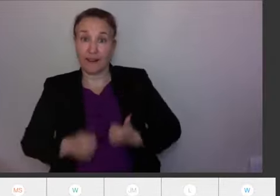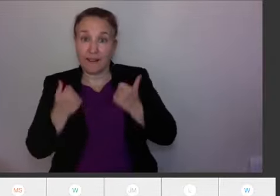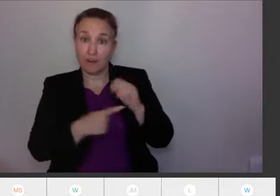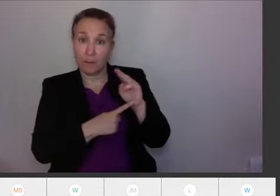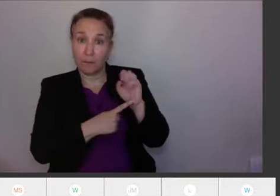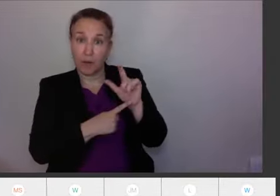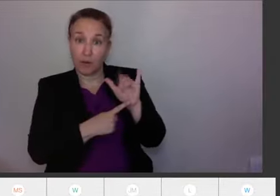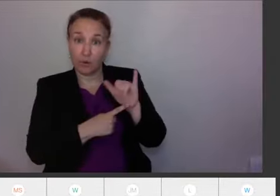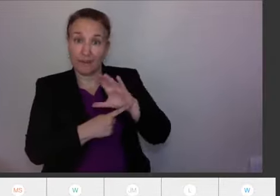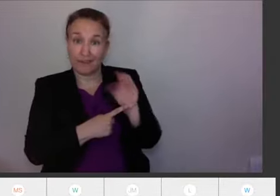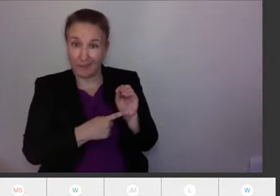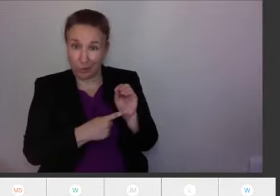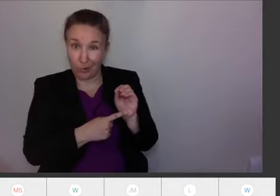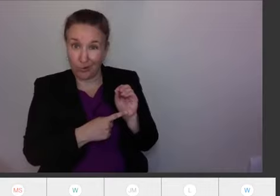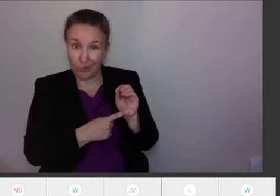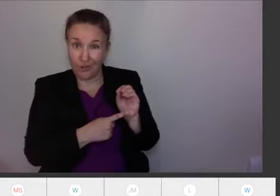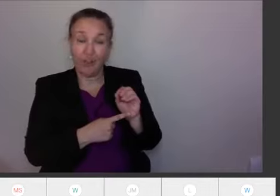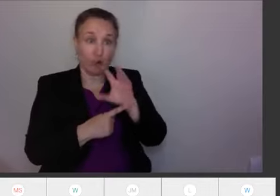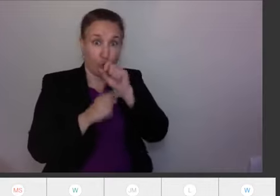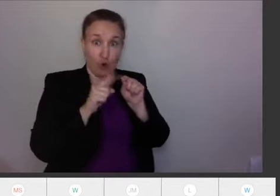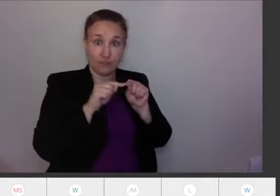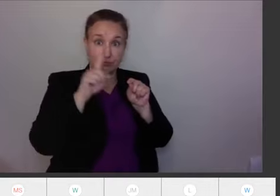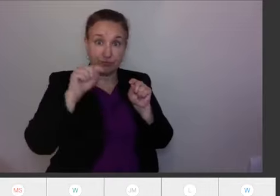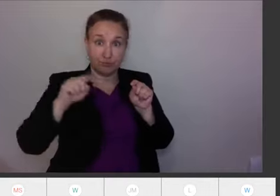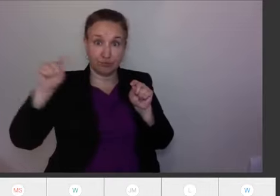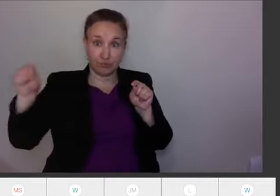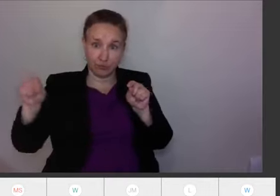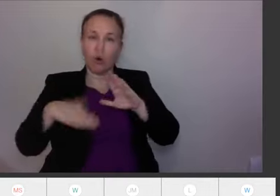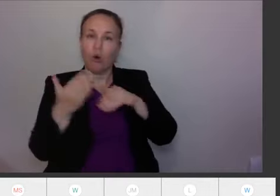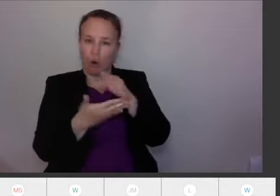they're in that orange line in terms of the number of tests